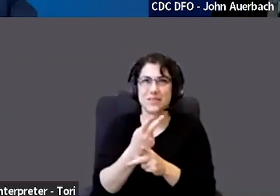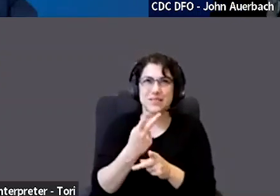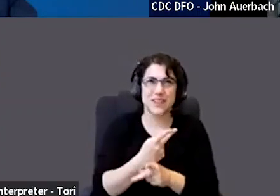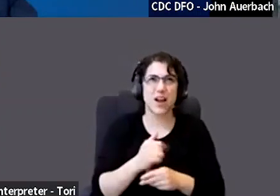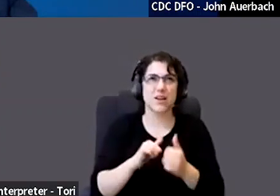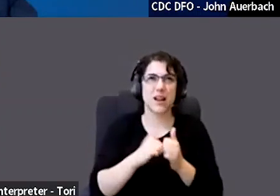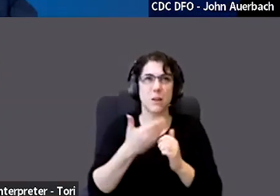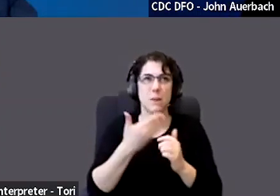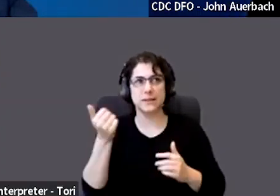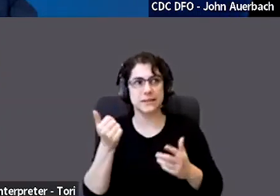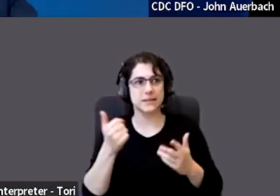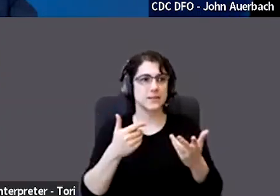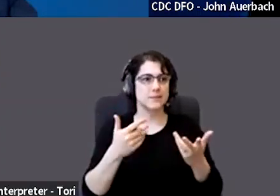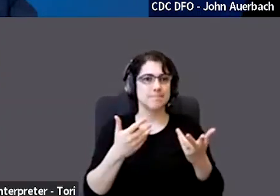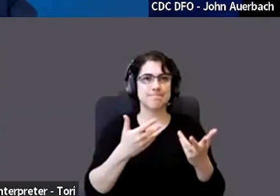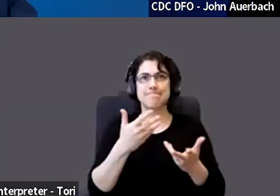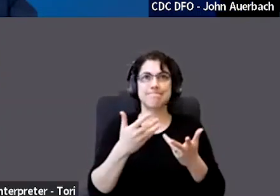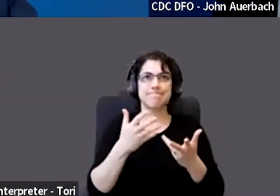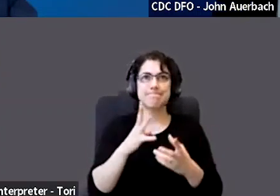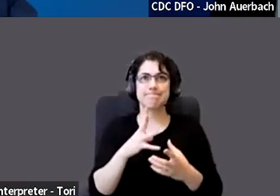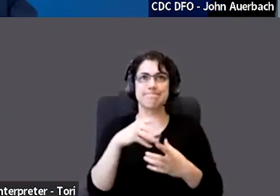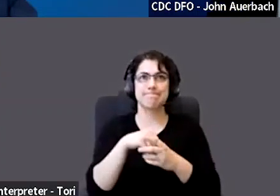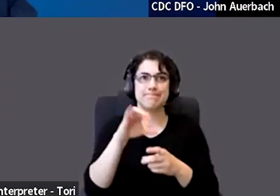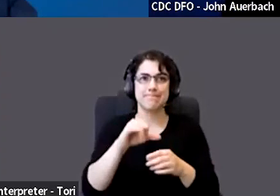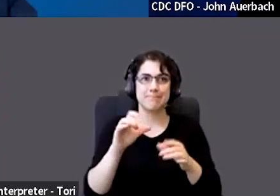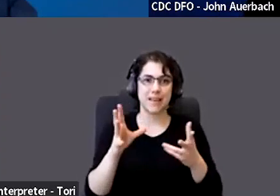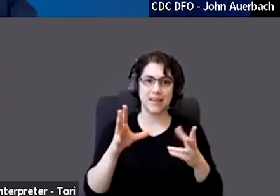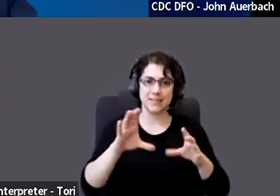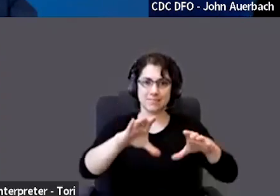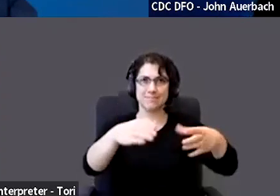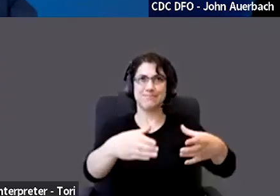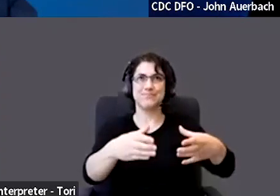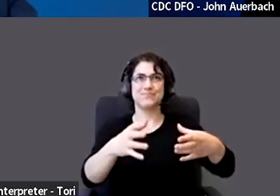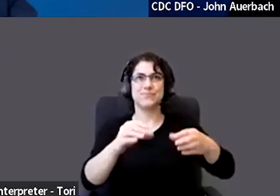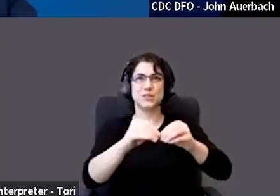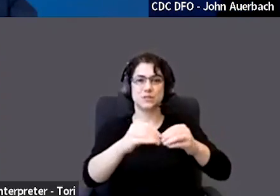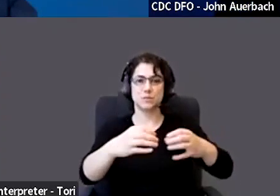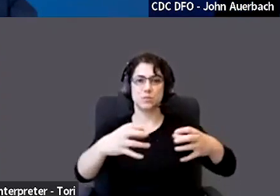to enter into that activity for a broader part of the public health info system [phonetic]